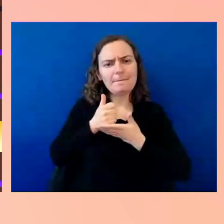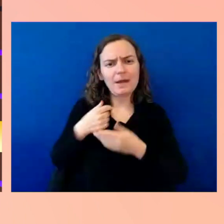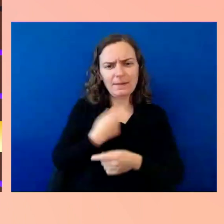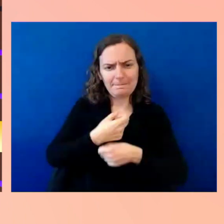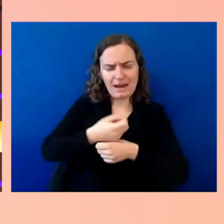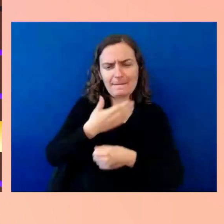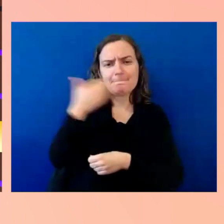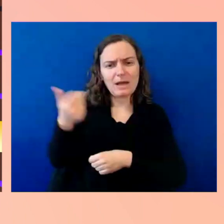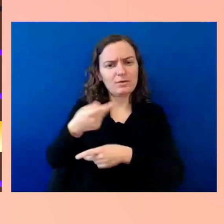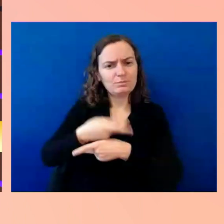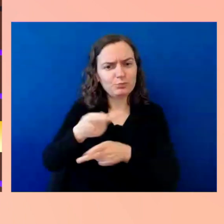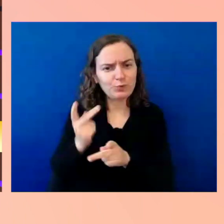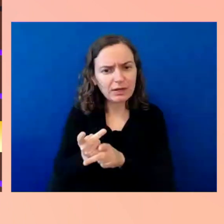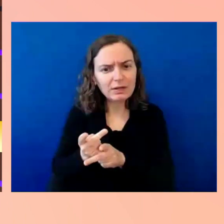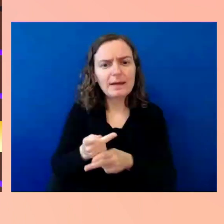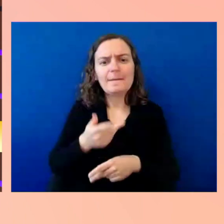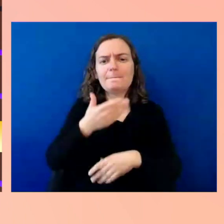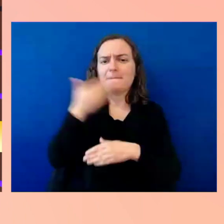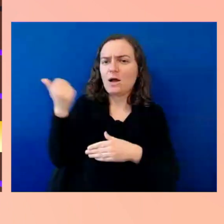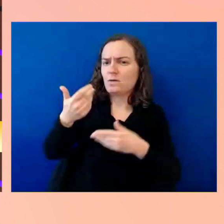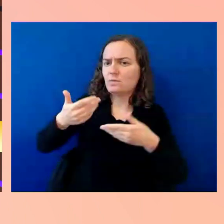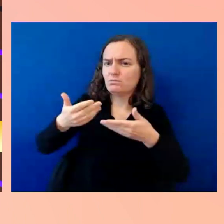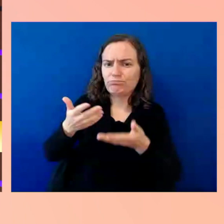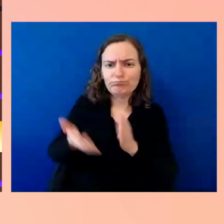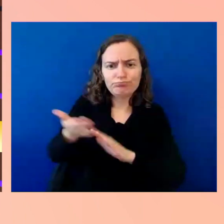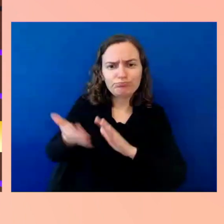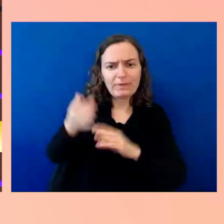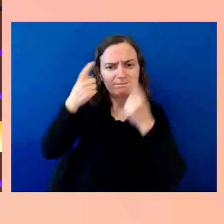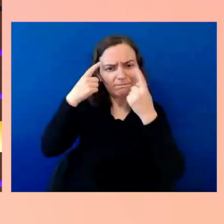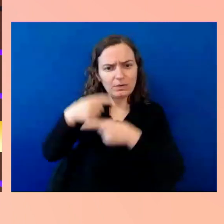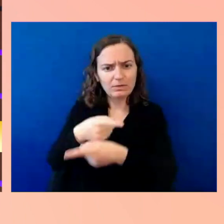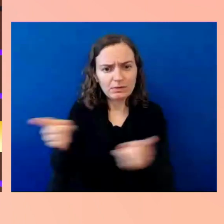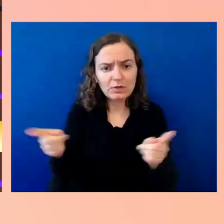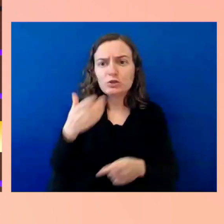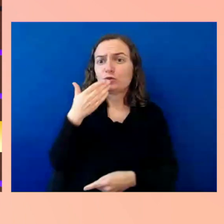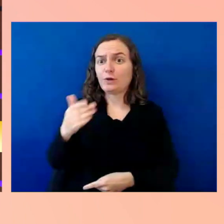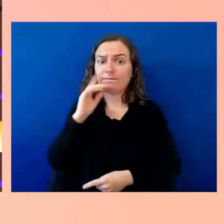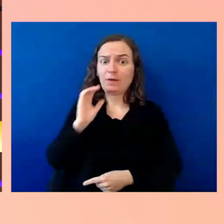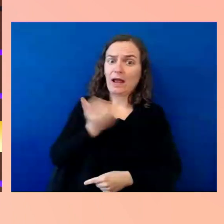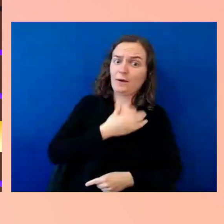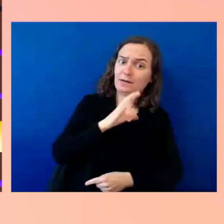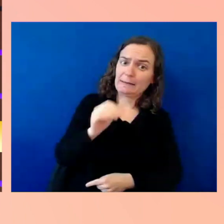for our customers, and for the communities they serve. We've made these guidelines available